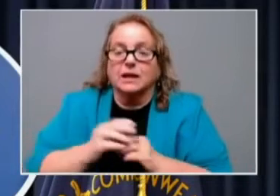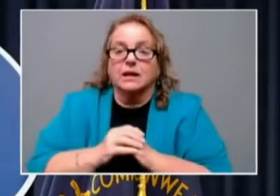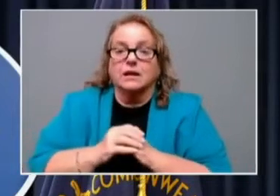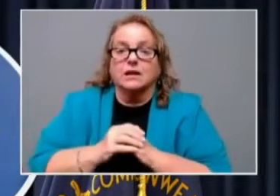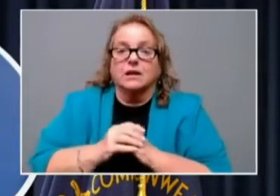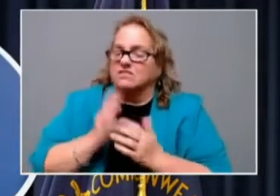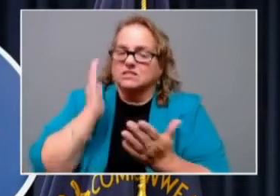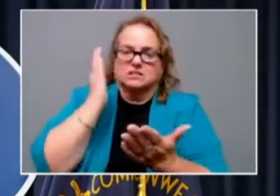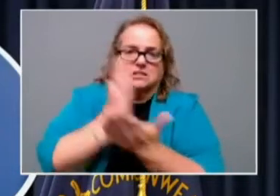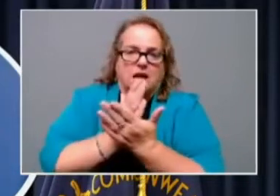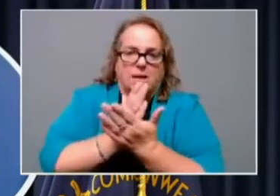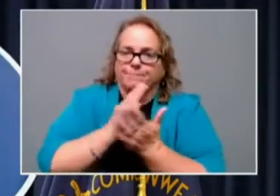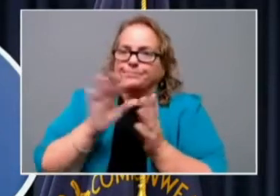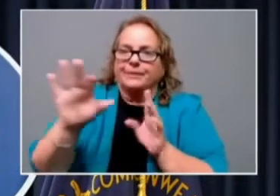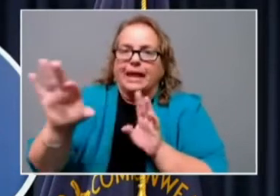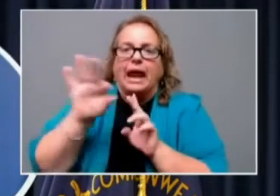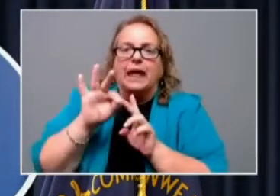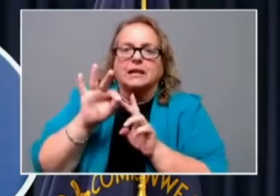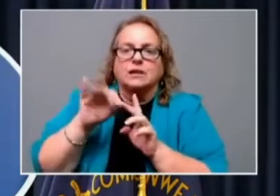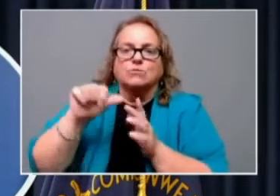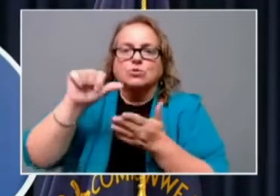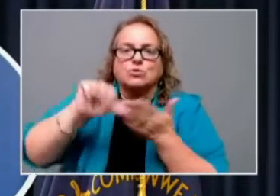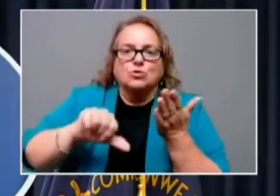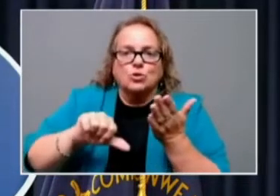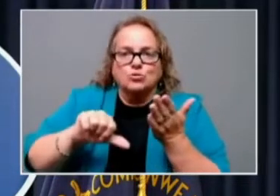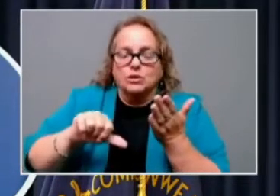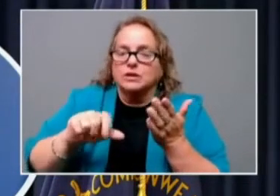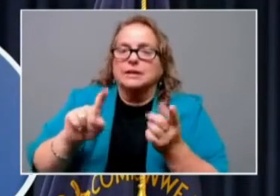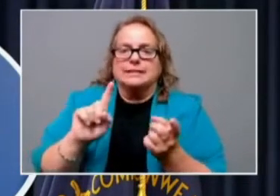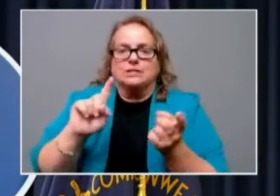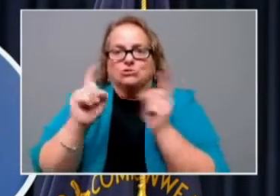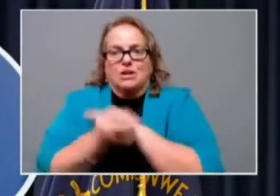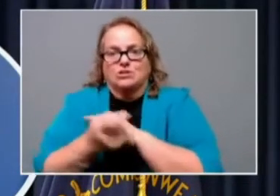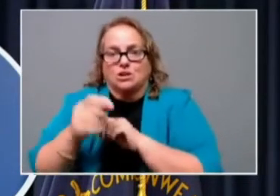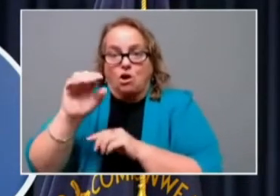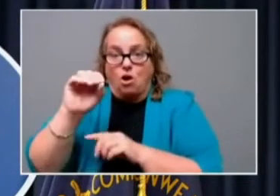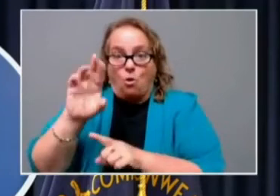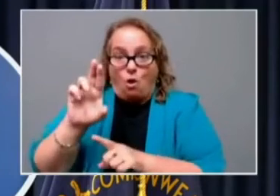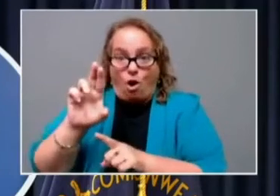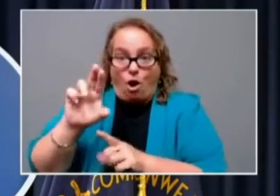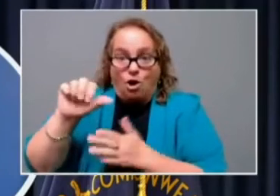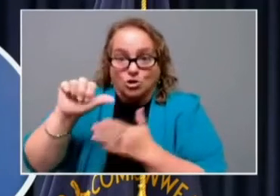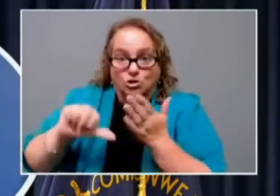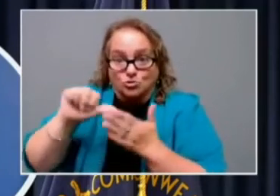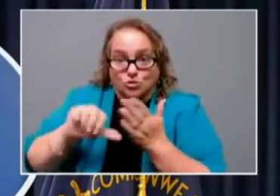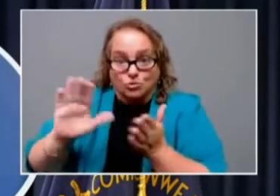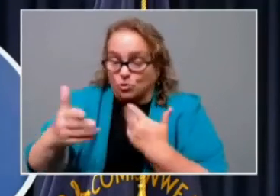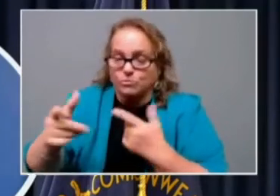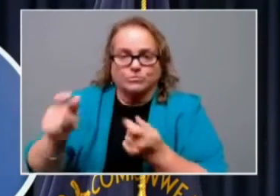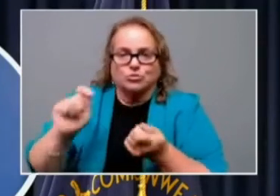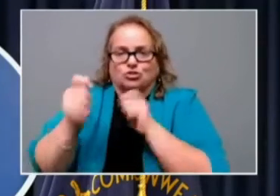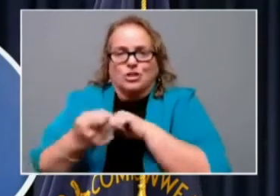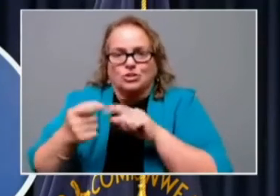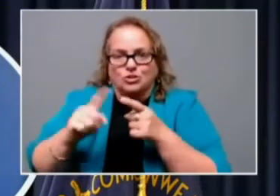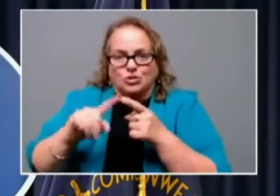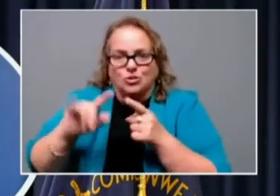They are taking O. R. S. And turning them into to I. C. U. Beds. Um And so